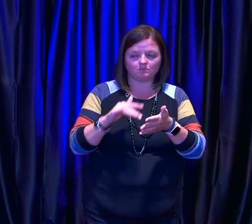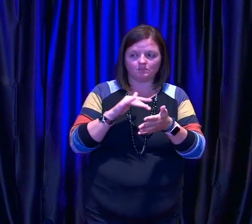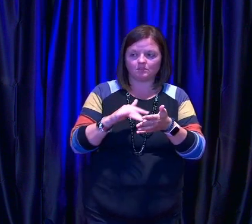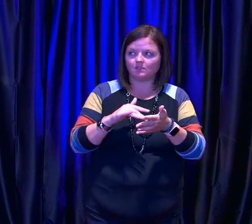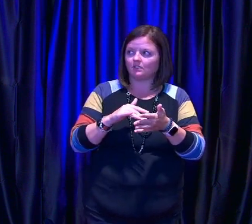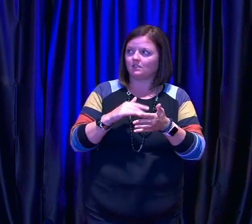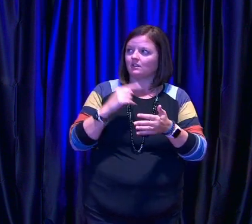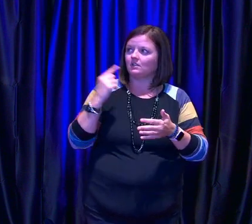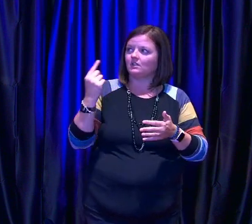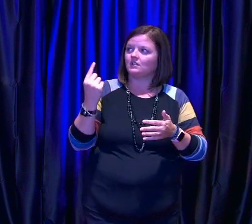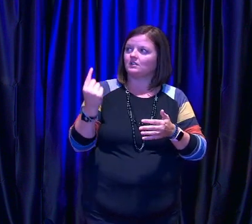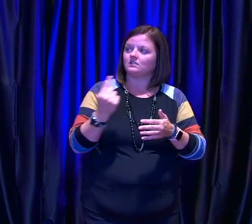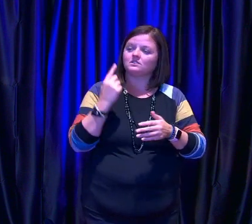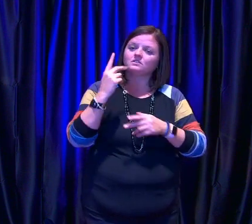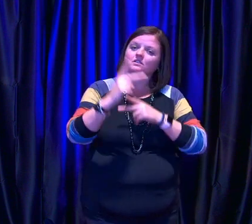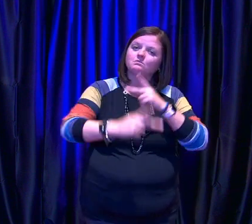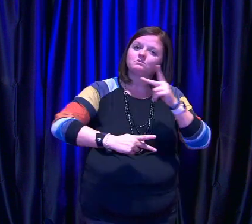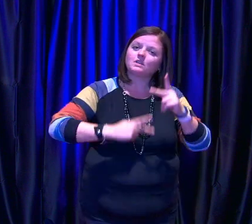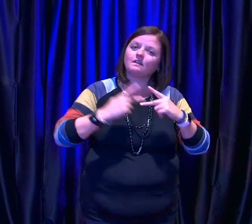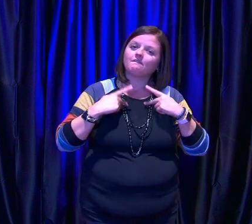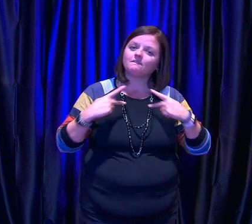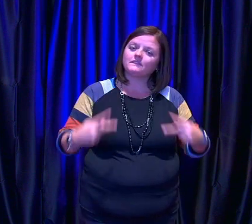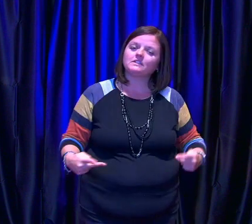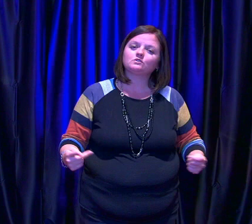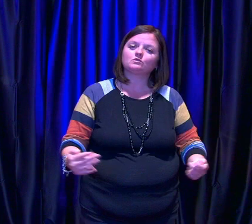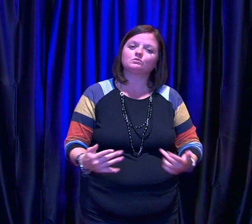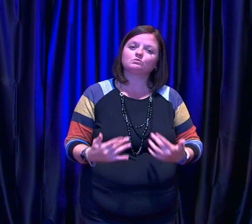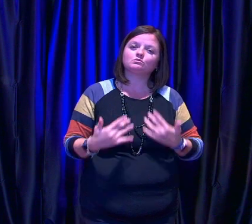some kind of physical renewal because God made